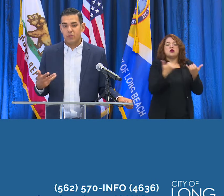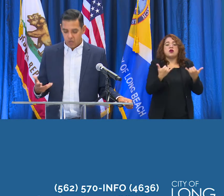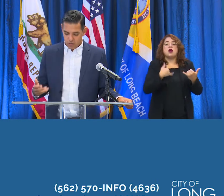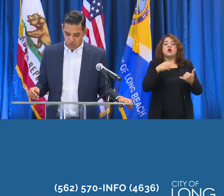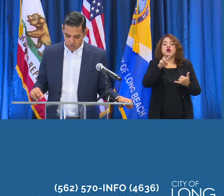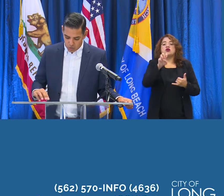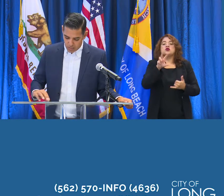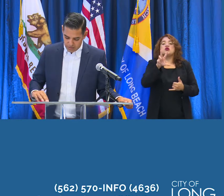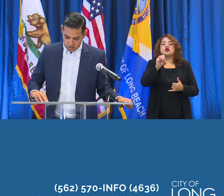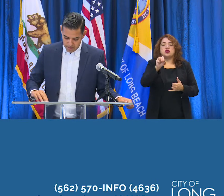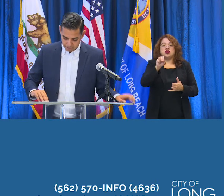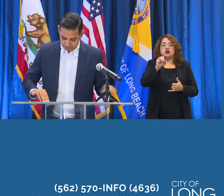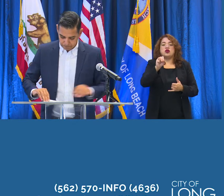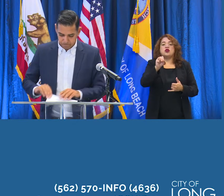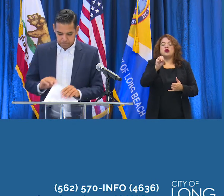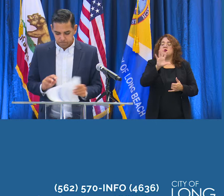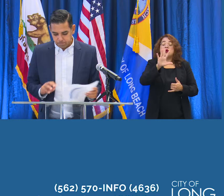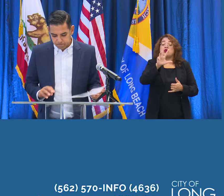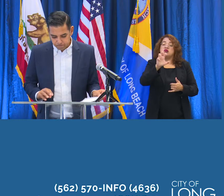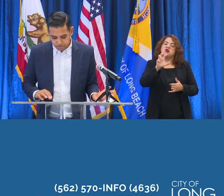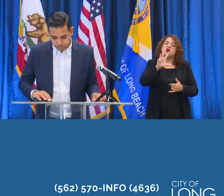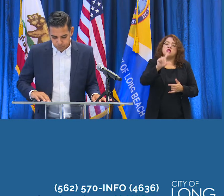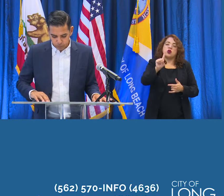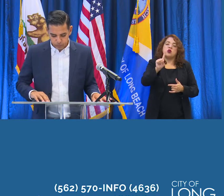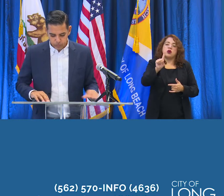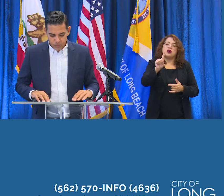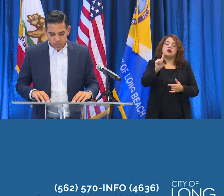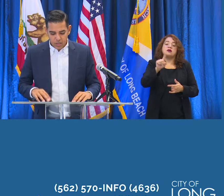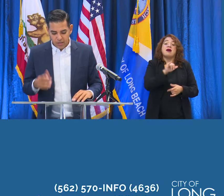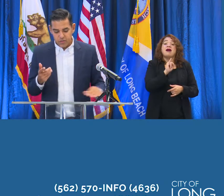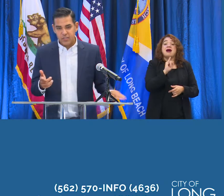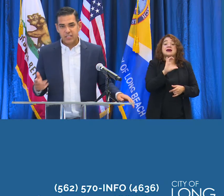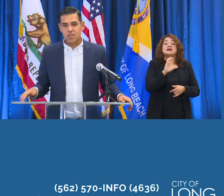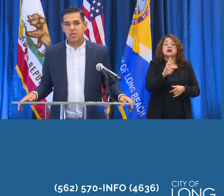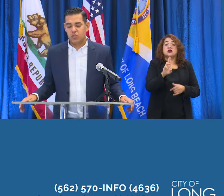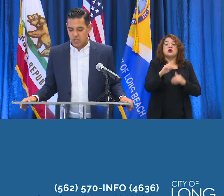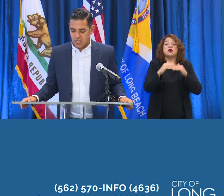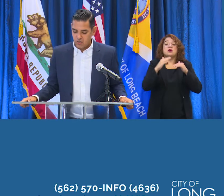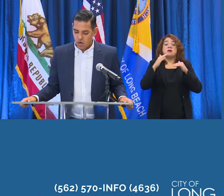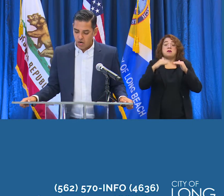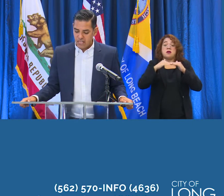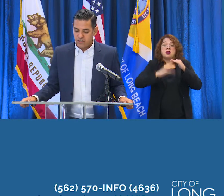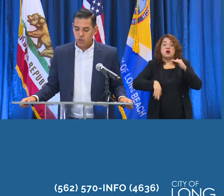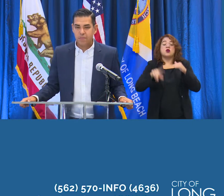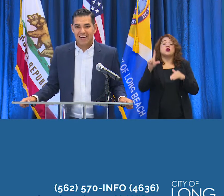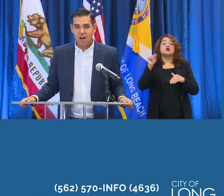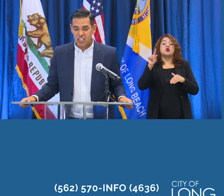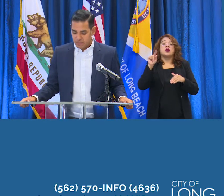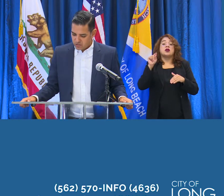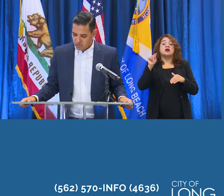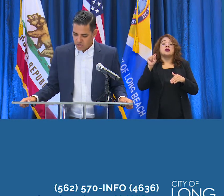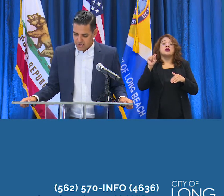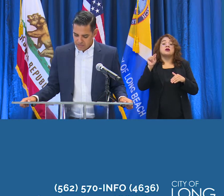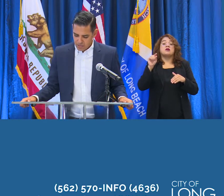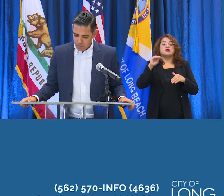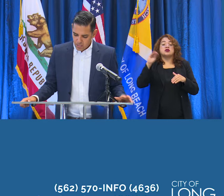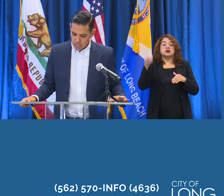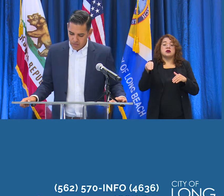those other other criteria. This next image is our ICU bed occupancy rate,